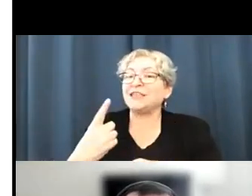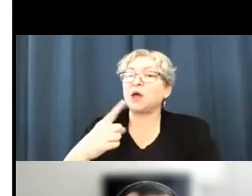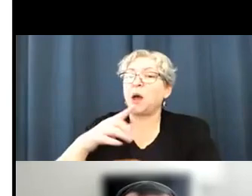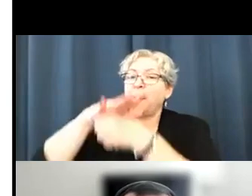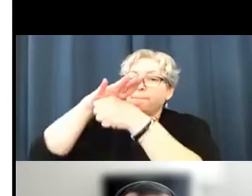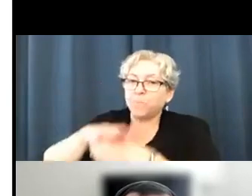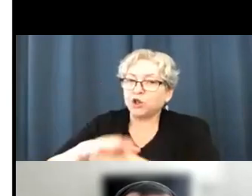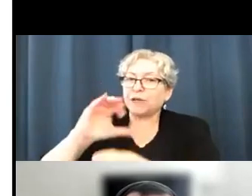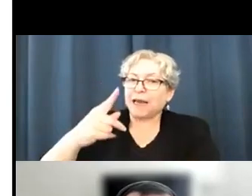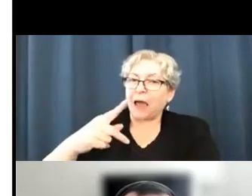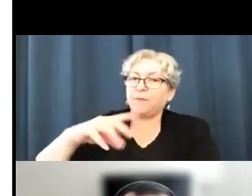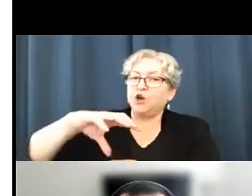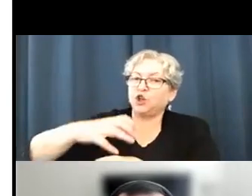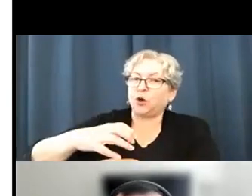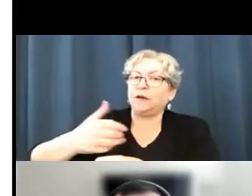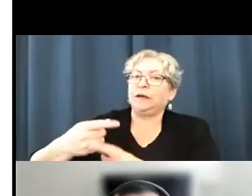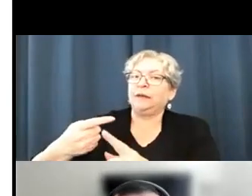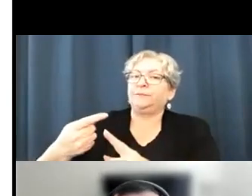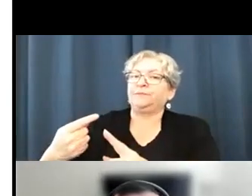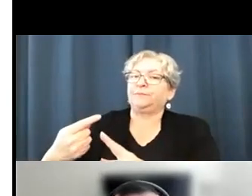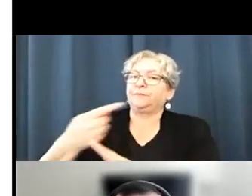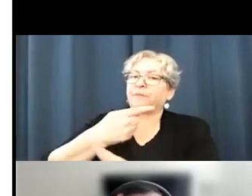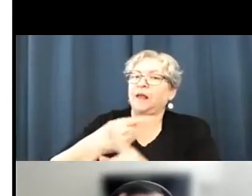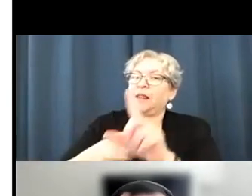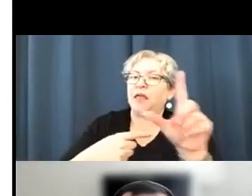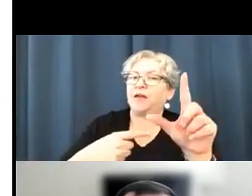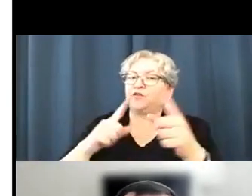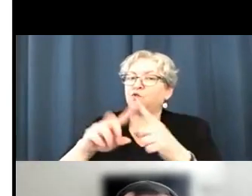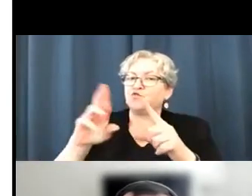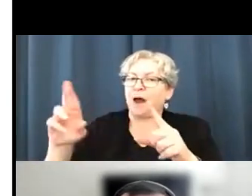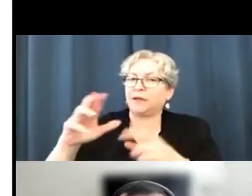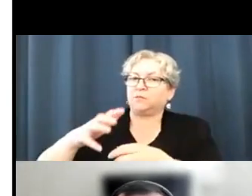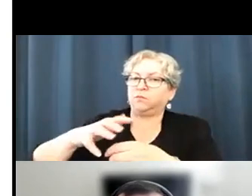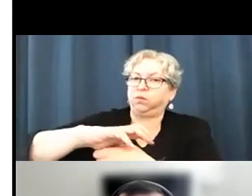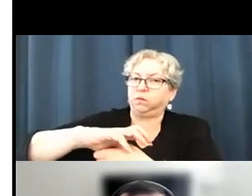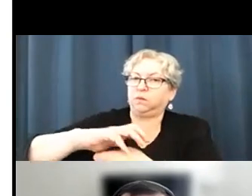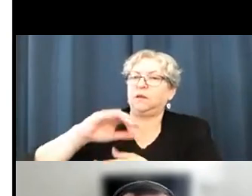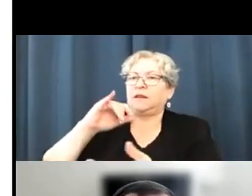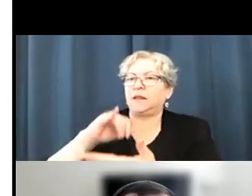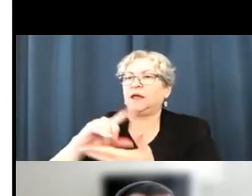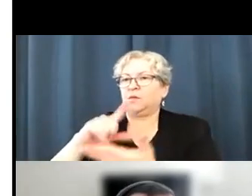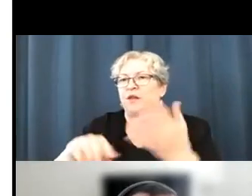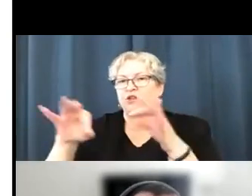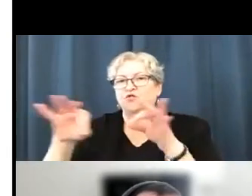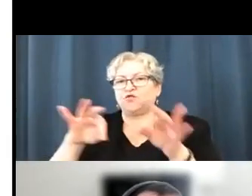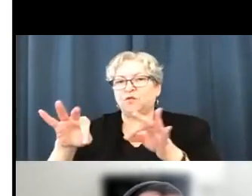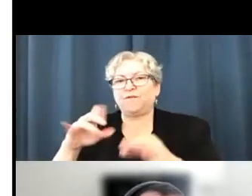turn it counterclockwise from left to right." It tells me that's the description of a pill bottle